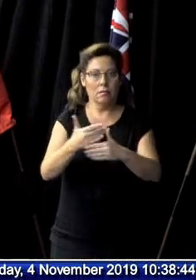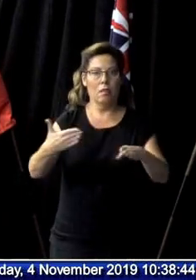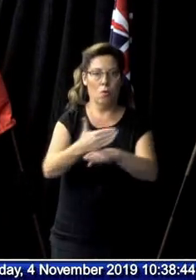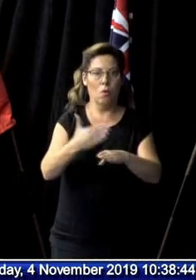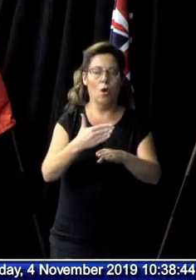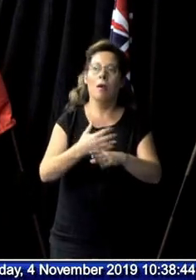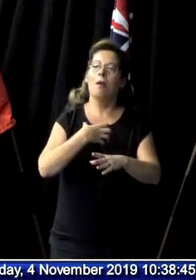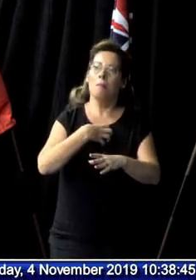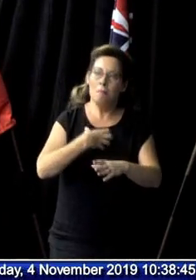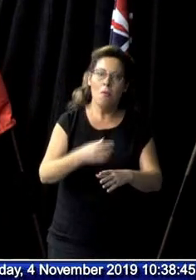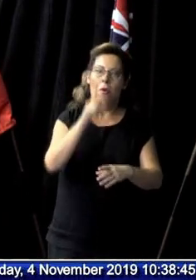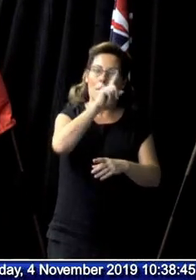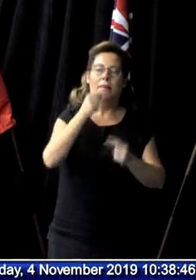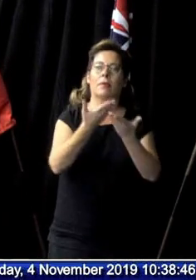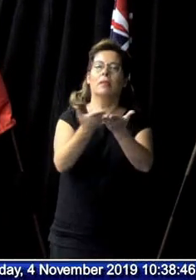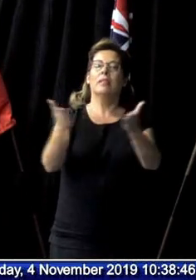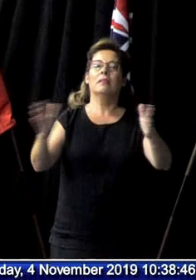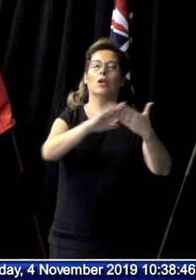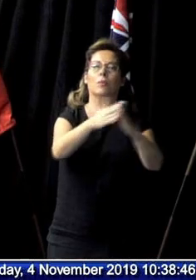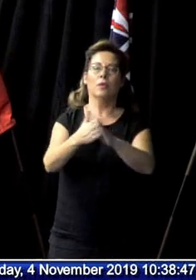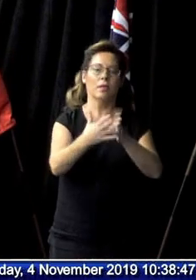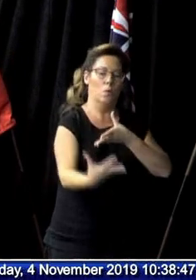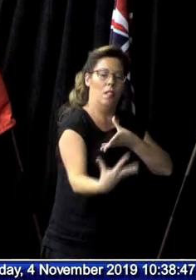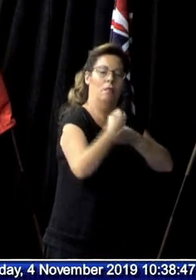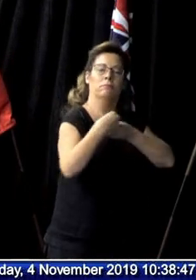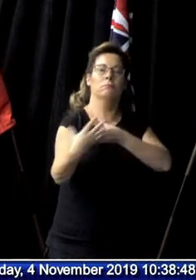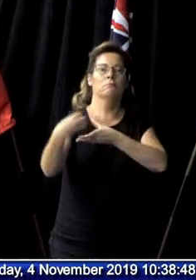of what has rightly been described as a once in a lifetime opportunity.